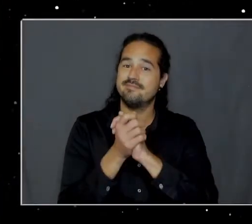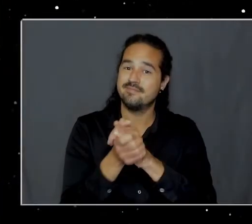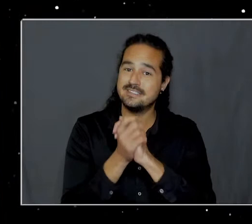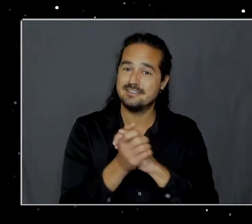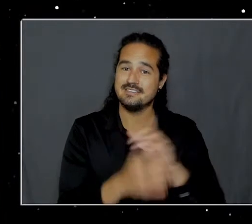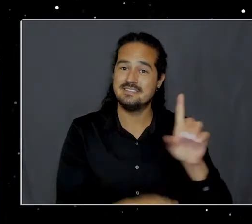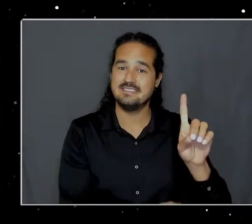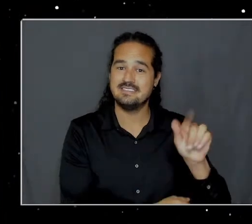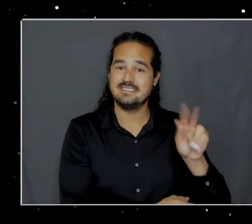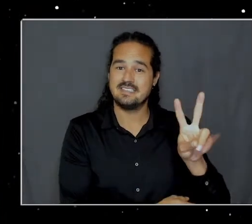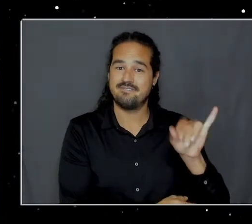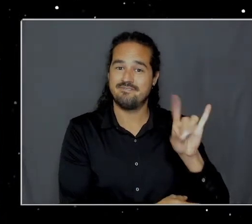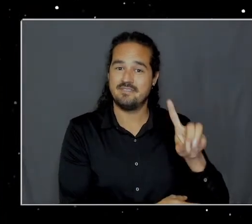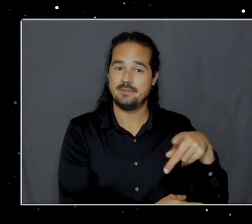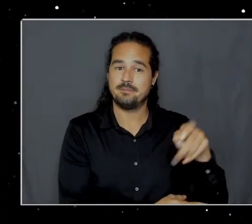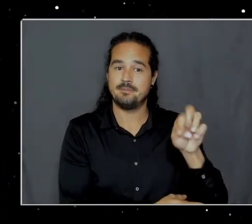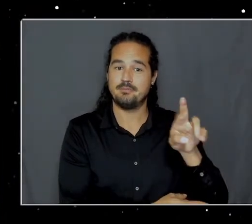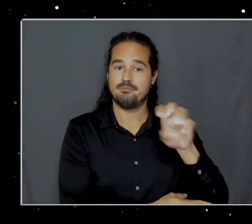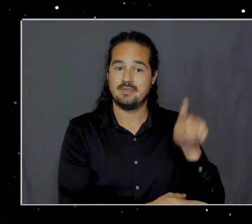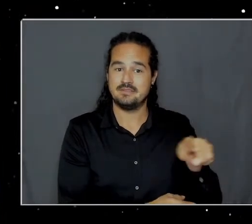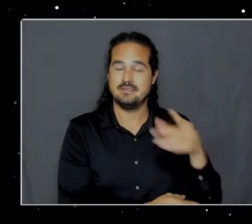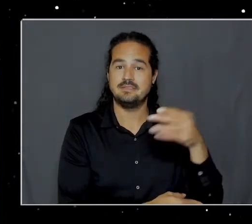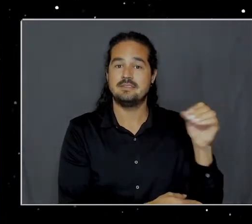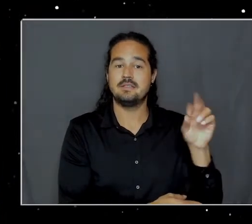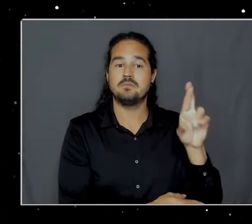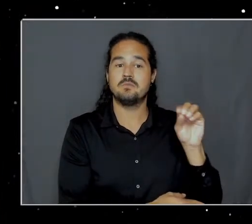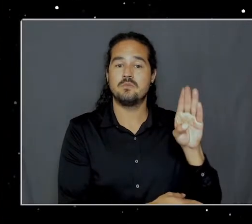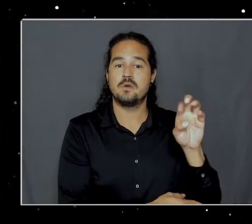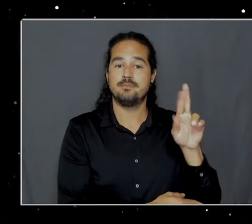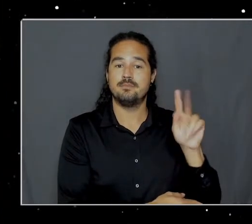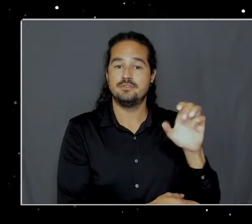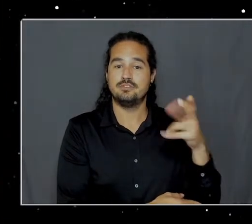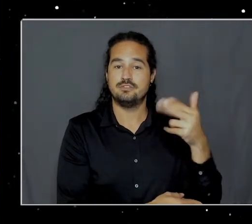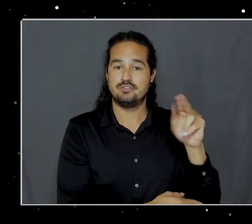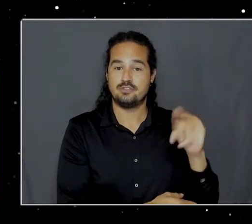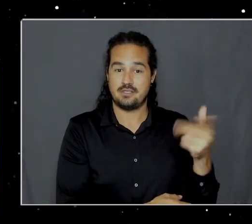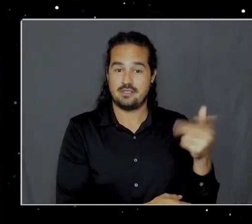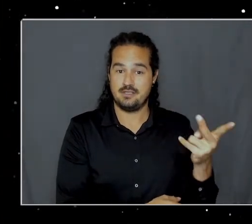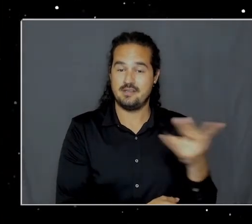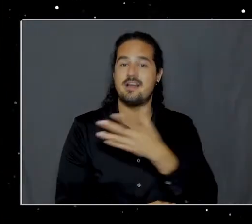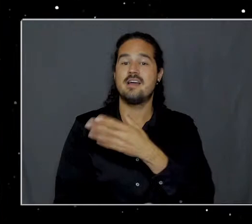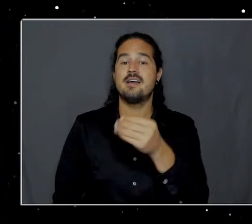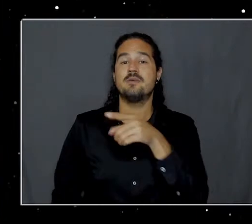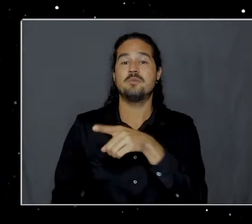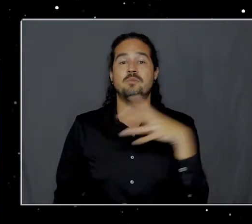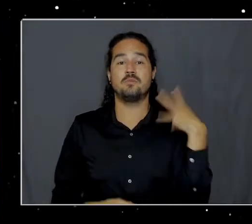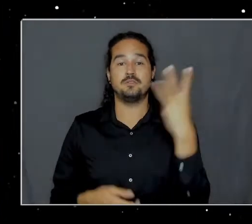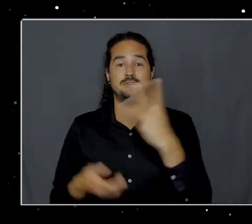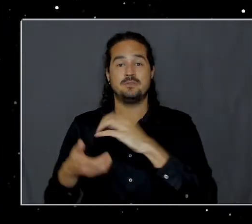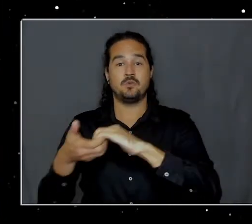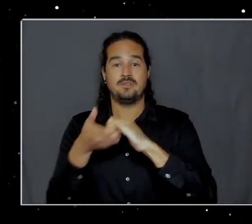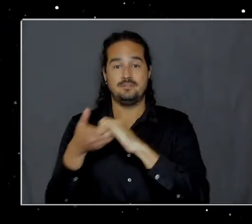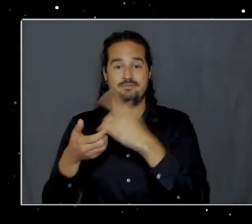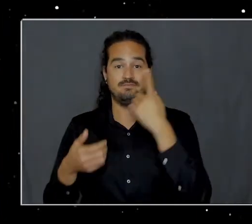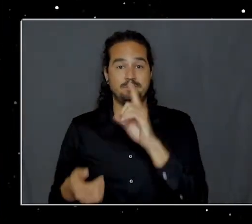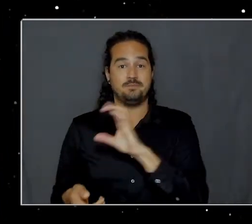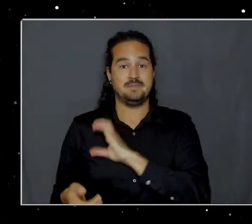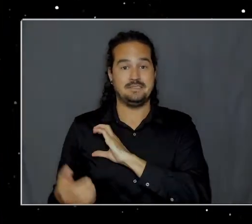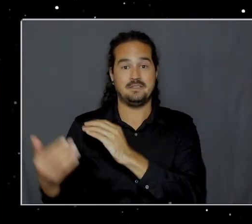CONGRATULATIONS TO DAVID PEREZ AND ROBERT CHANG, AND TO THE WASHINGTON COALITION FOR POLICE ACCOUNTABILITY.